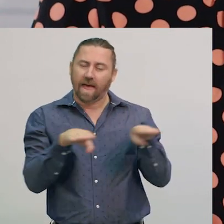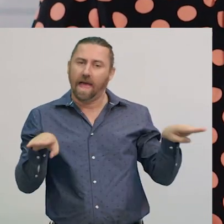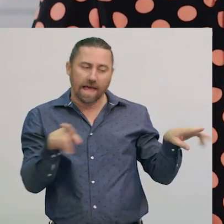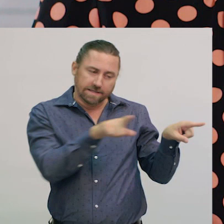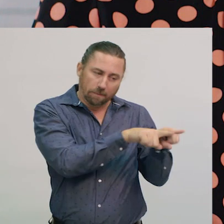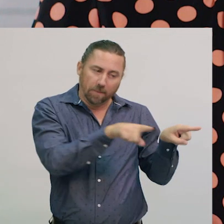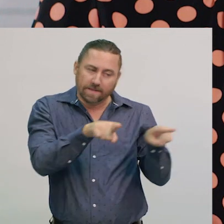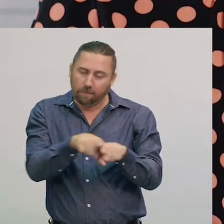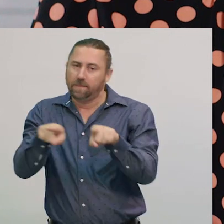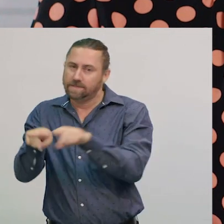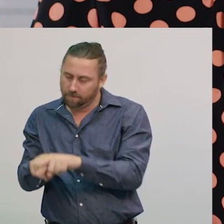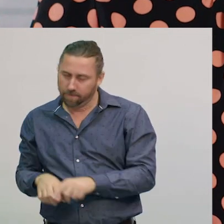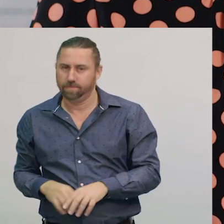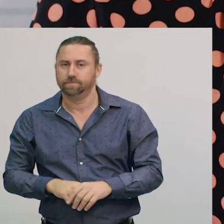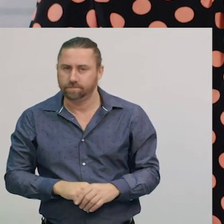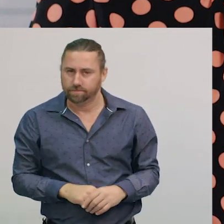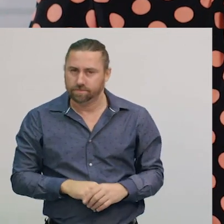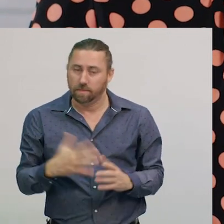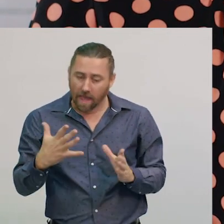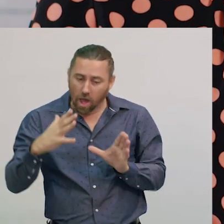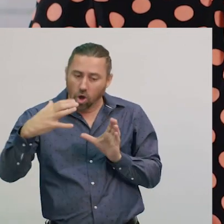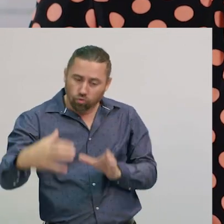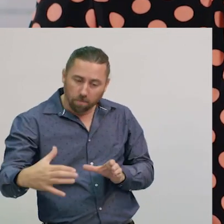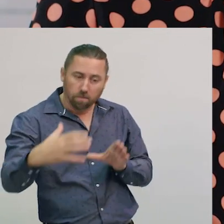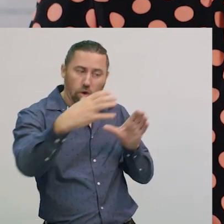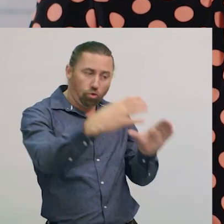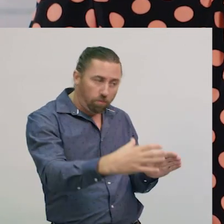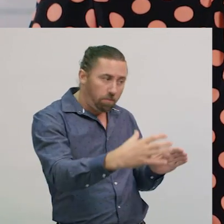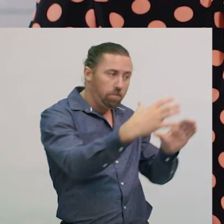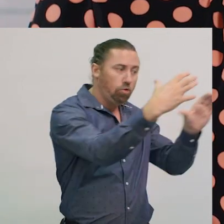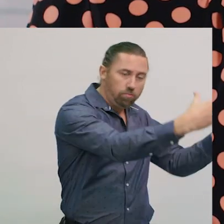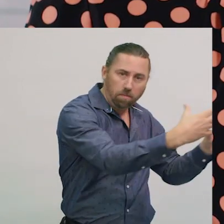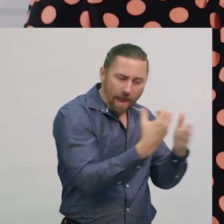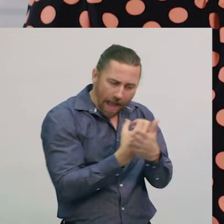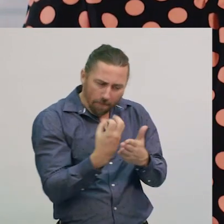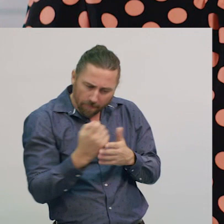This means that each group will get the same number.